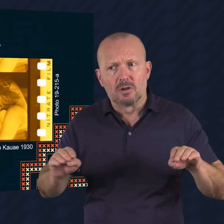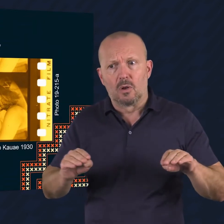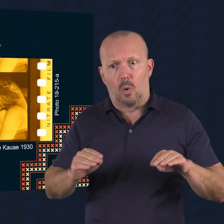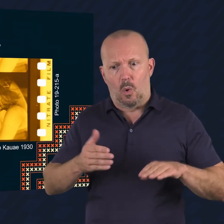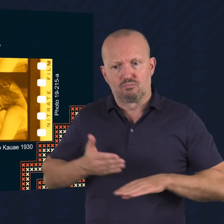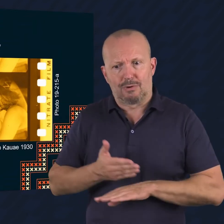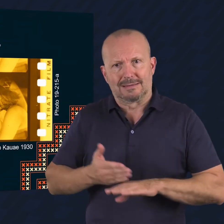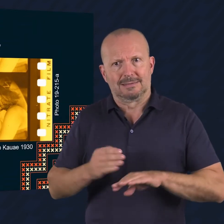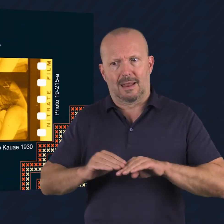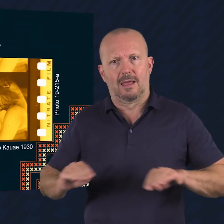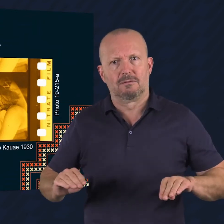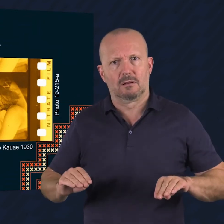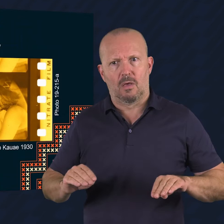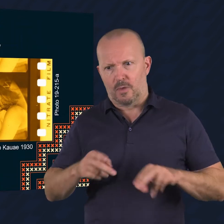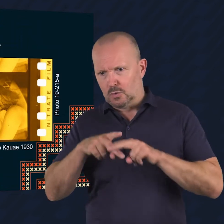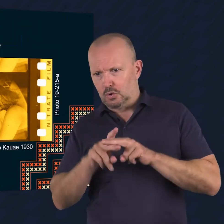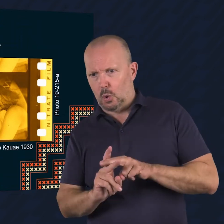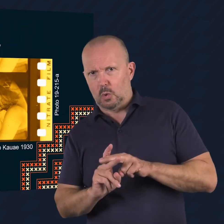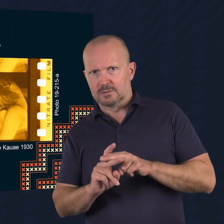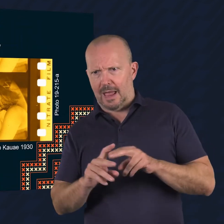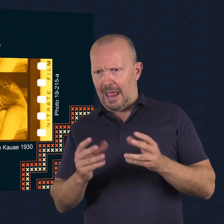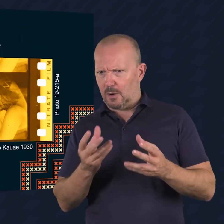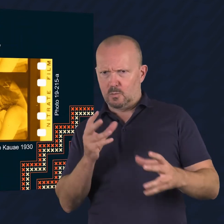And how can we place these tools and mindsets side by side?